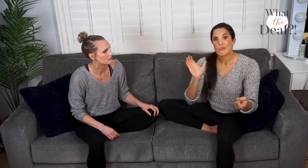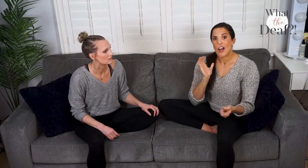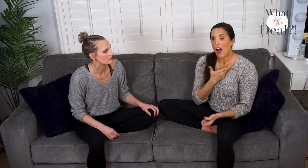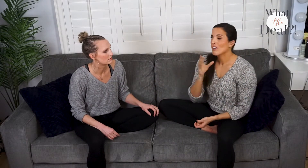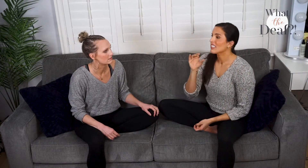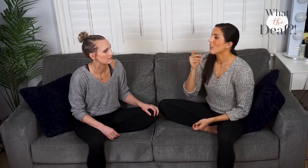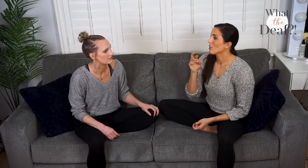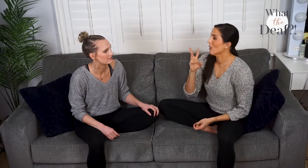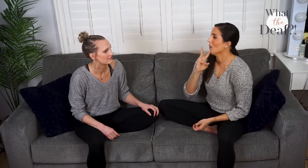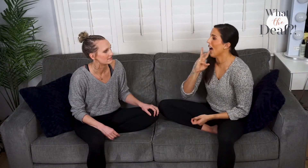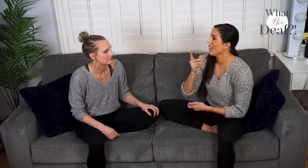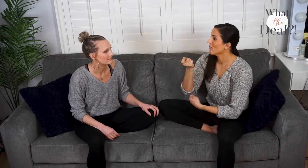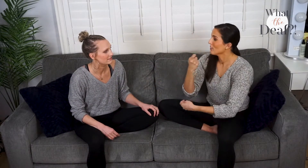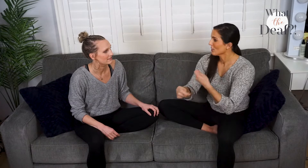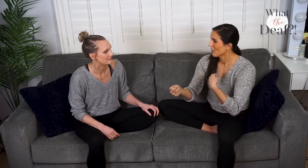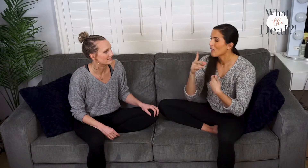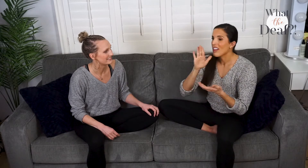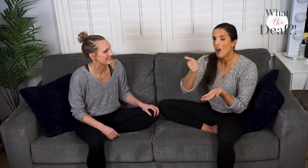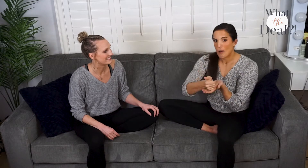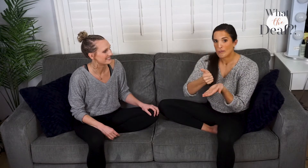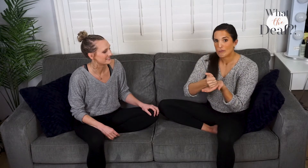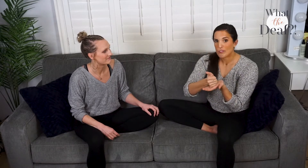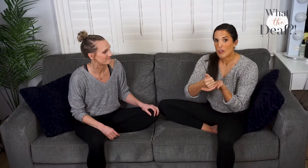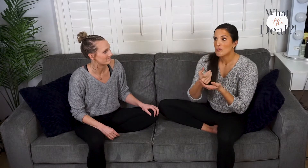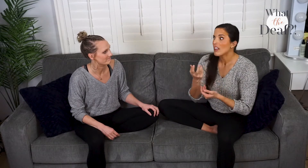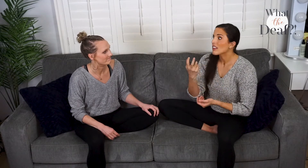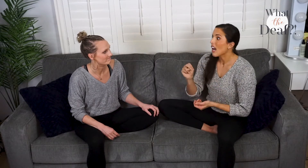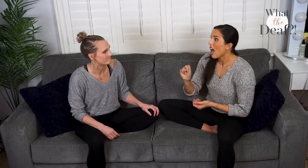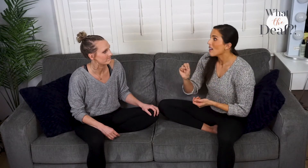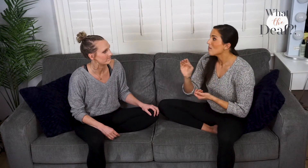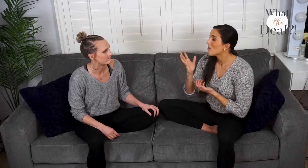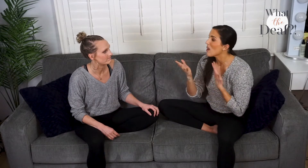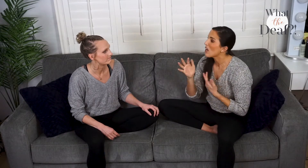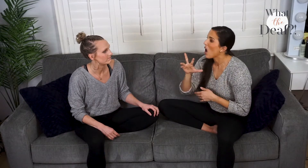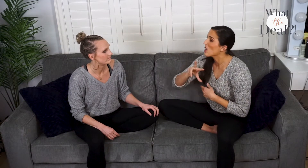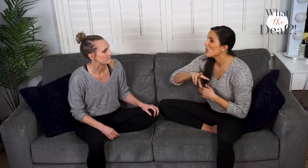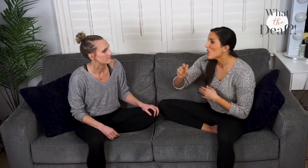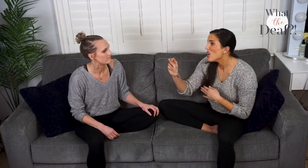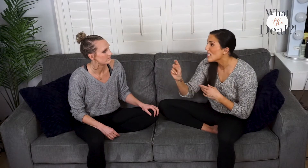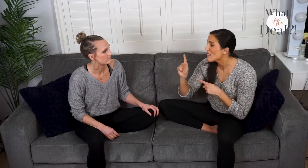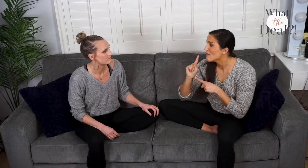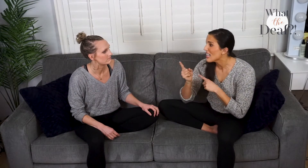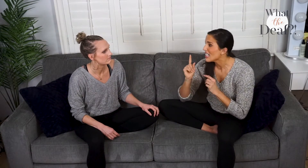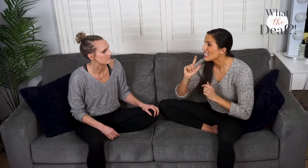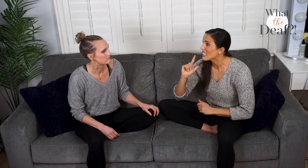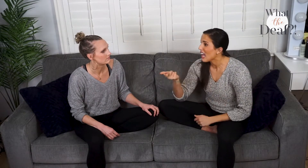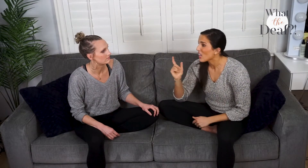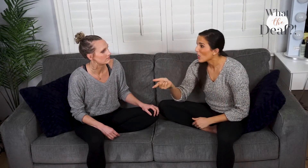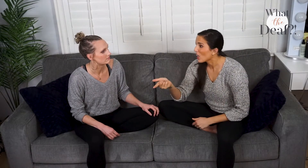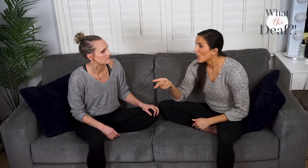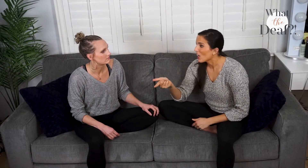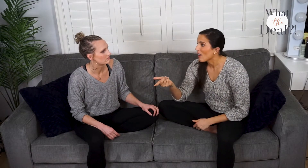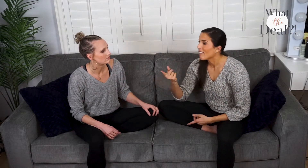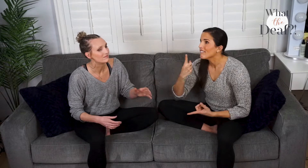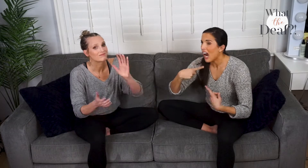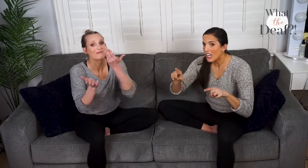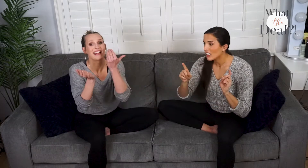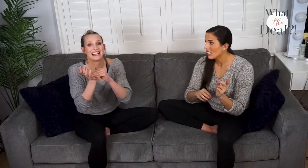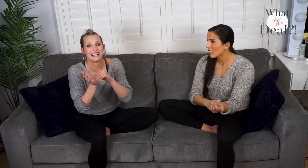So we gave them our seltzer water in return for their help. And maybe like 30 minutes later, finally.